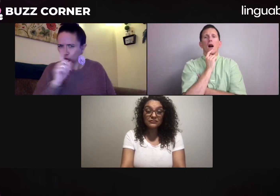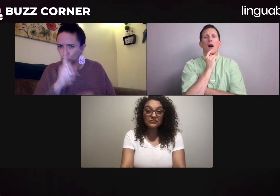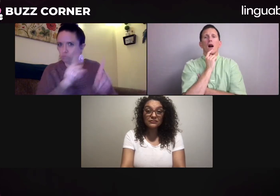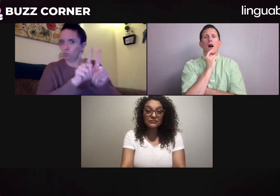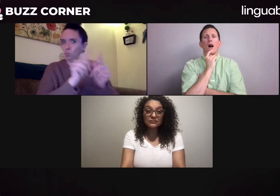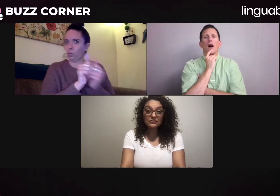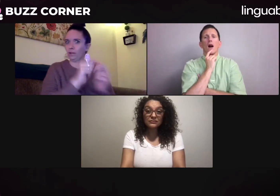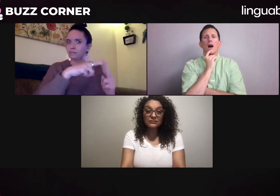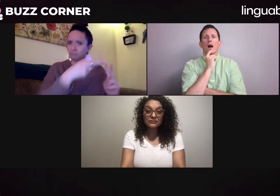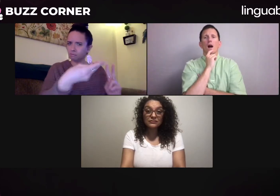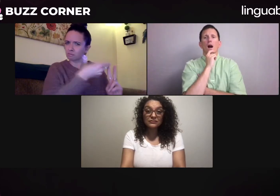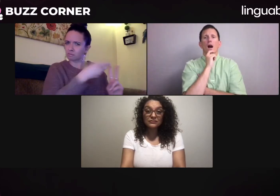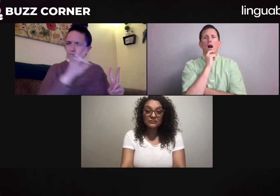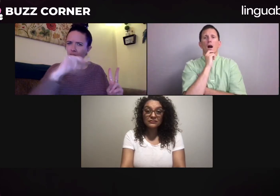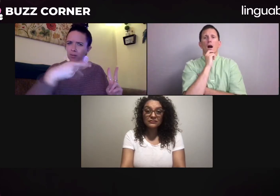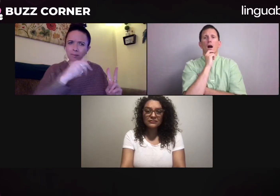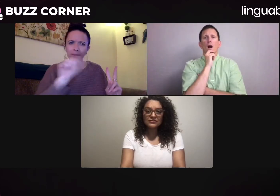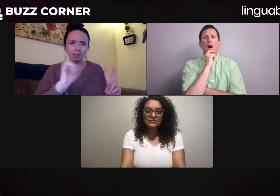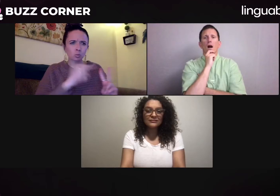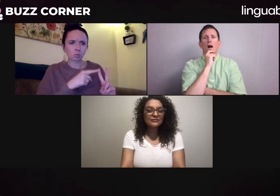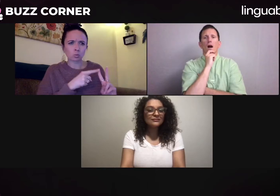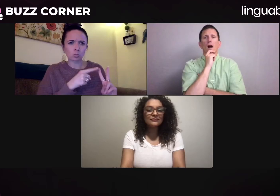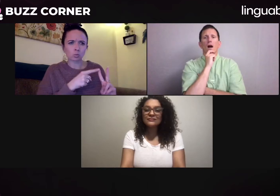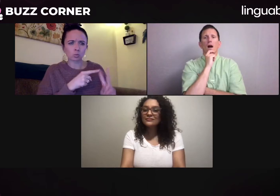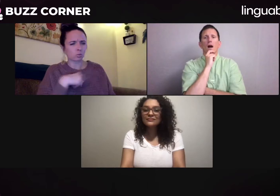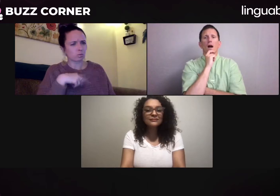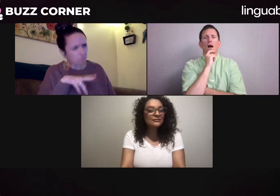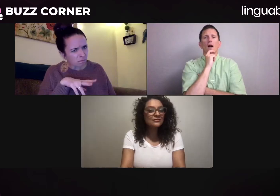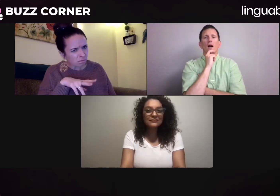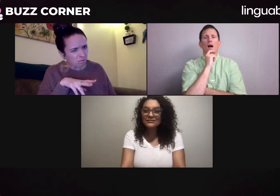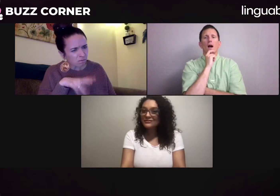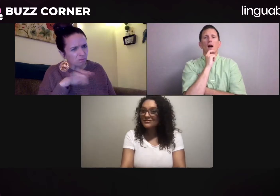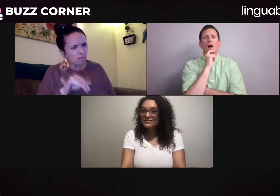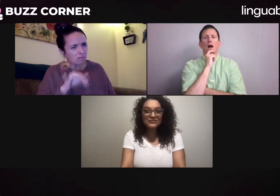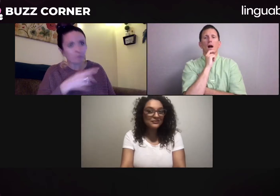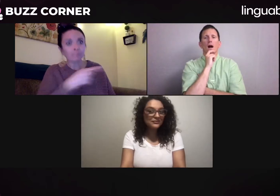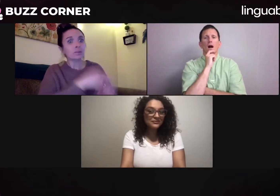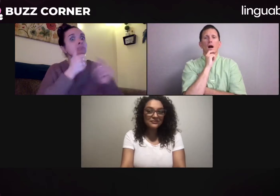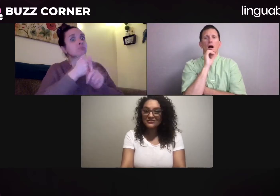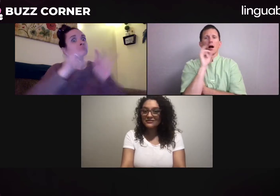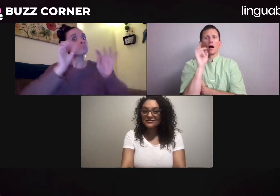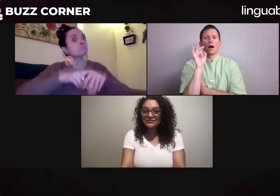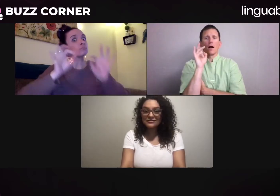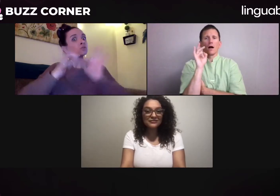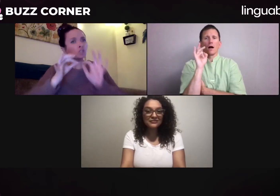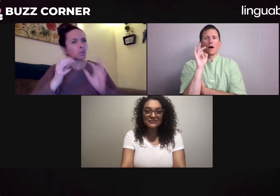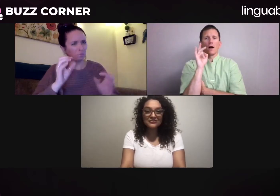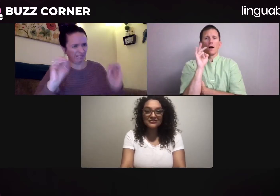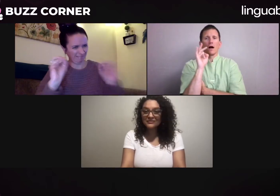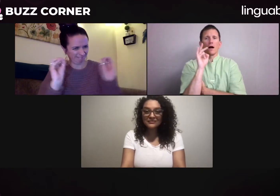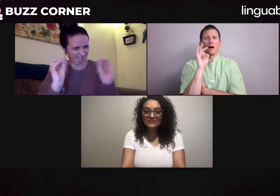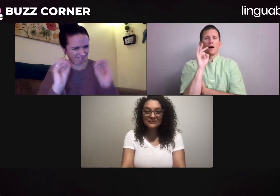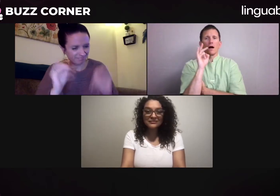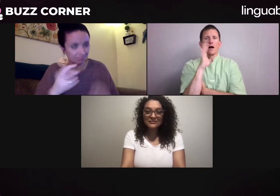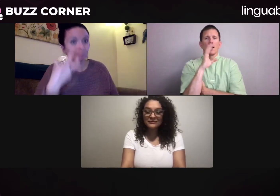So I don't know if maybe they knew someone who worked there that was able to get them connected with that. But they also had someone alongside of them who was able to benefit from that,